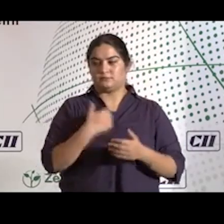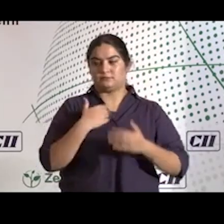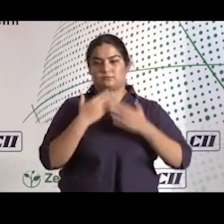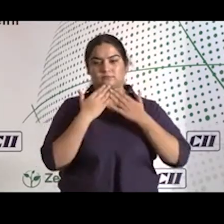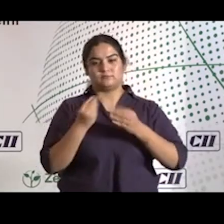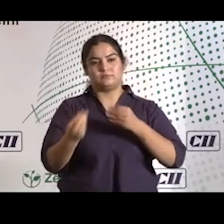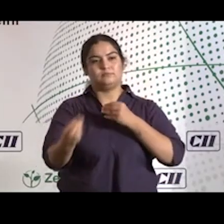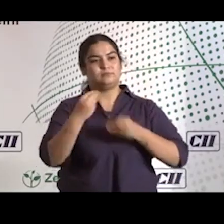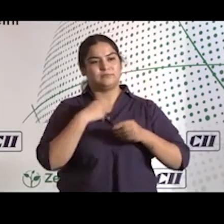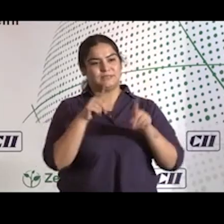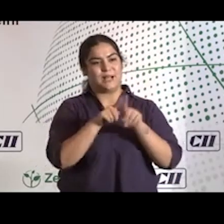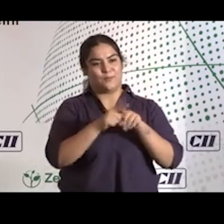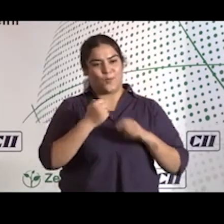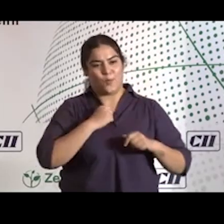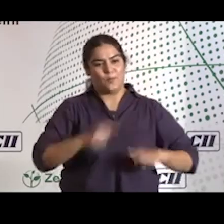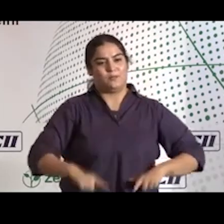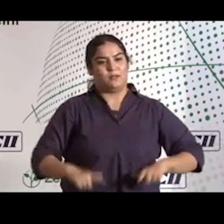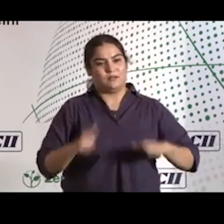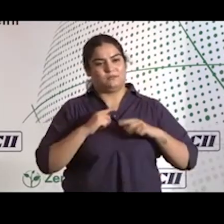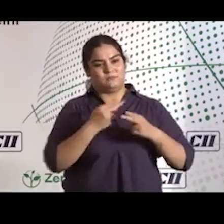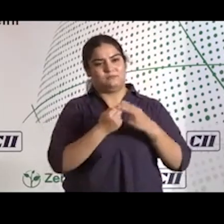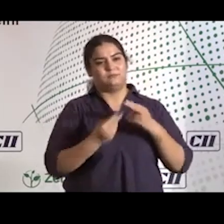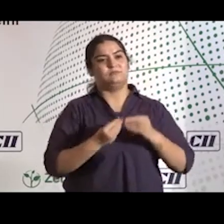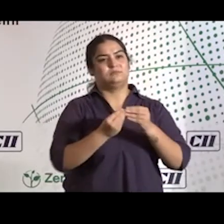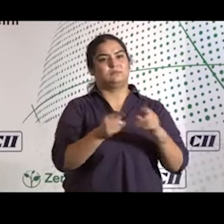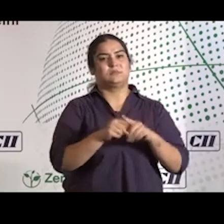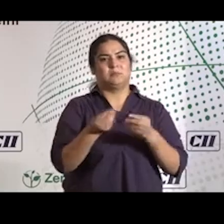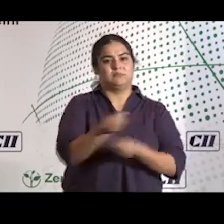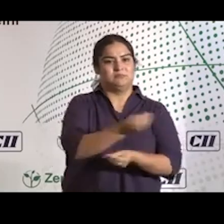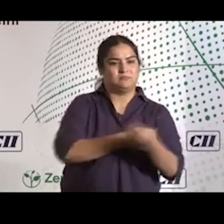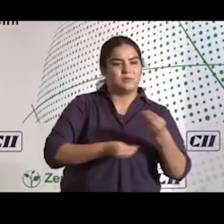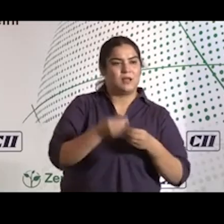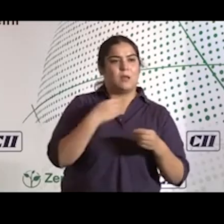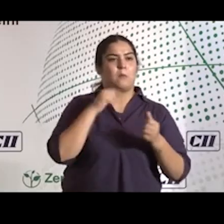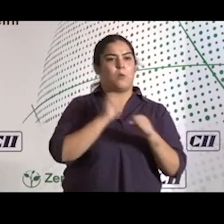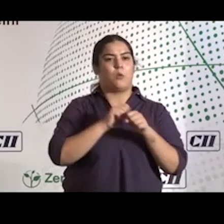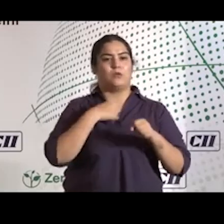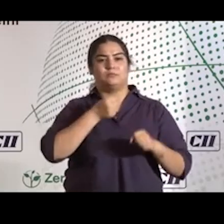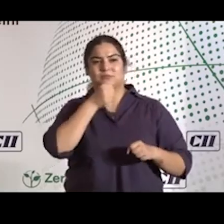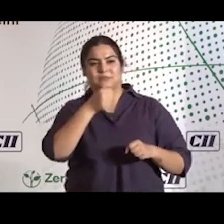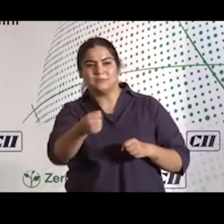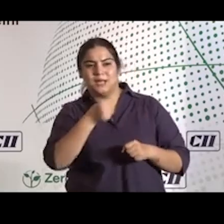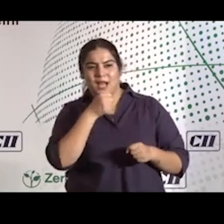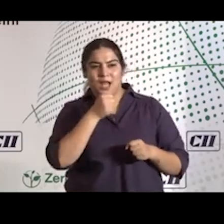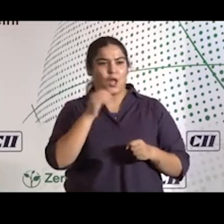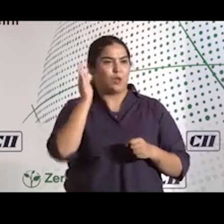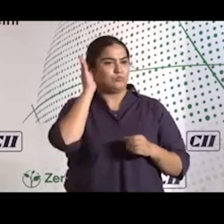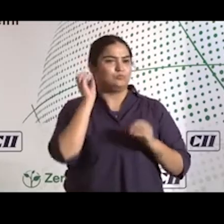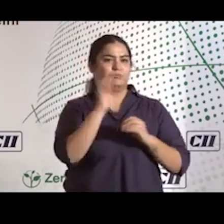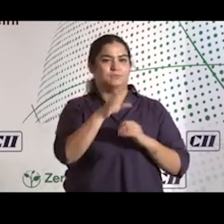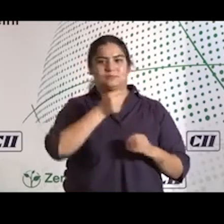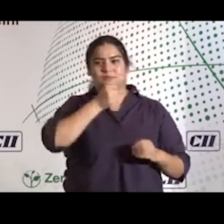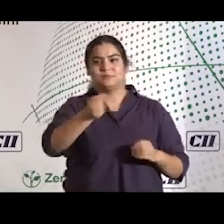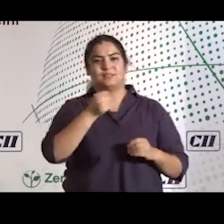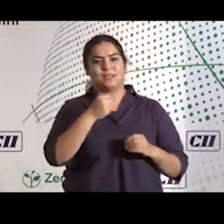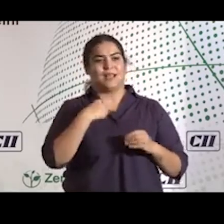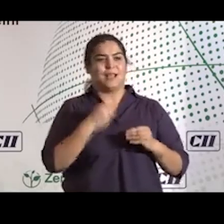life as a business and economy journalist because it's the type of questions that I used to ask people so